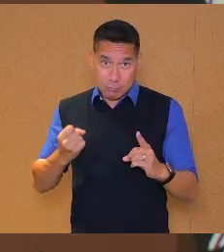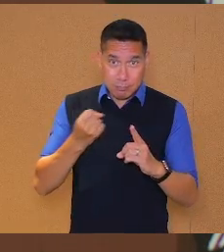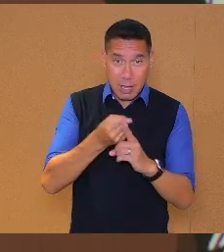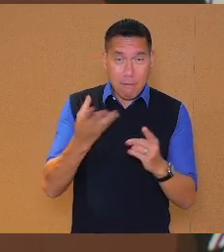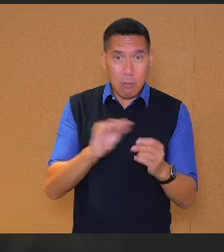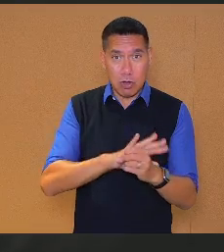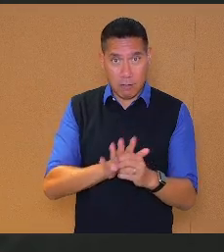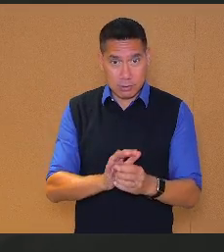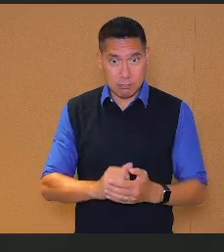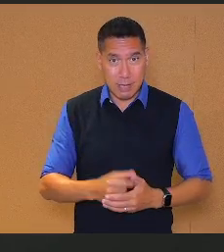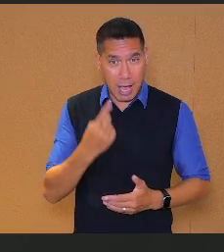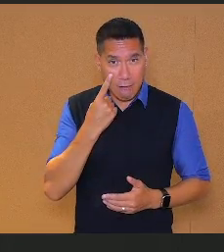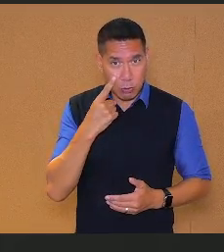to build vibrant communities for students whose lives have